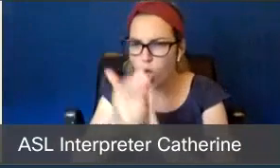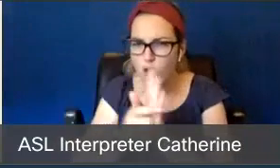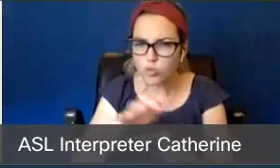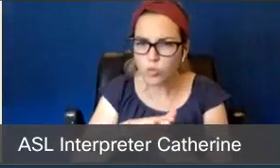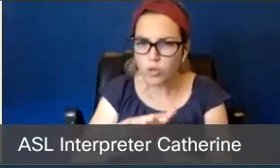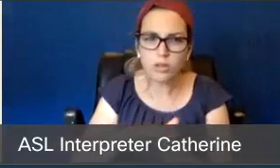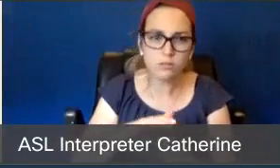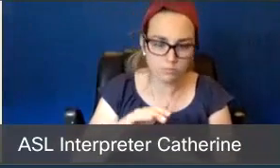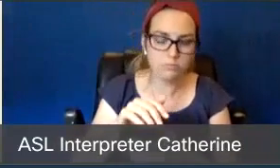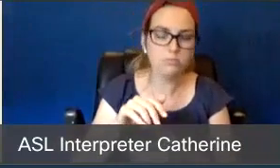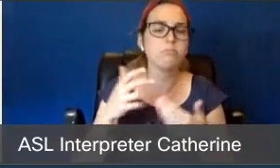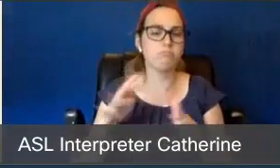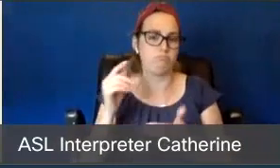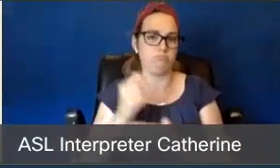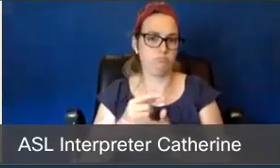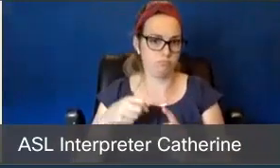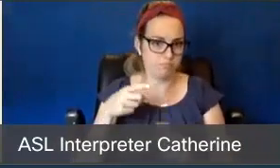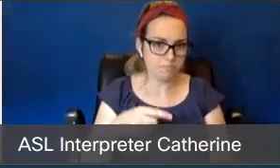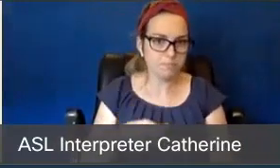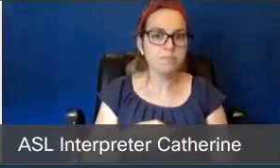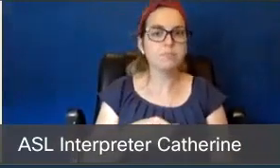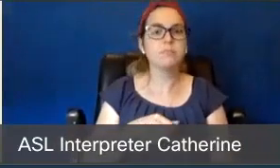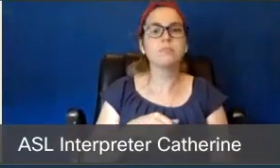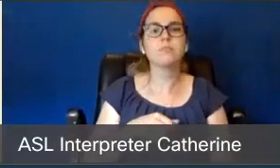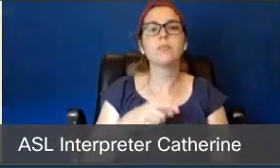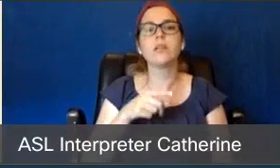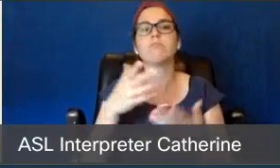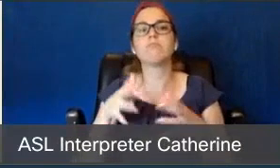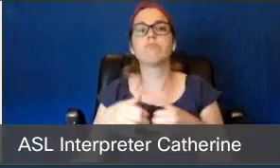He's a member of the prestigious Franklin H. Williams Judicial Commission